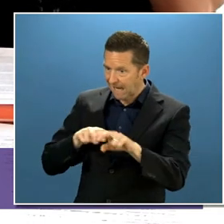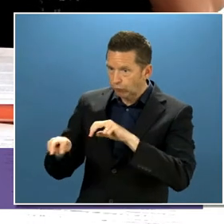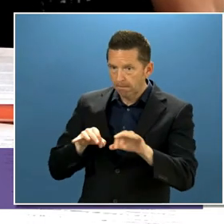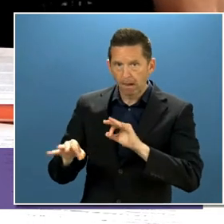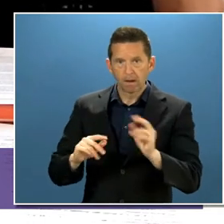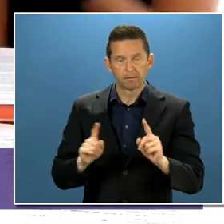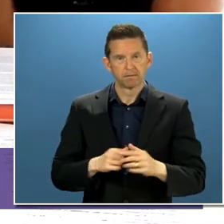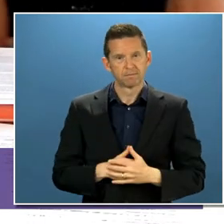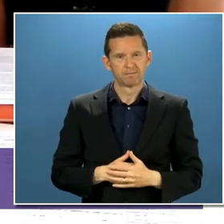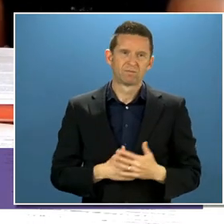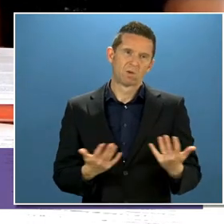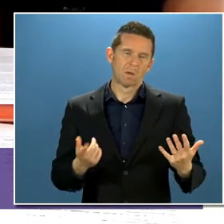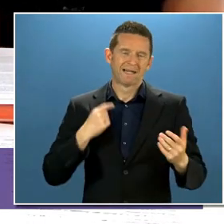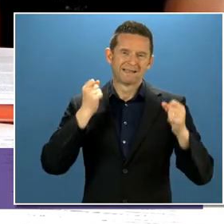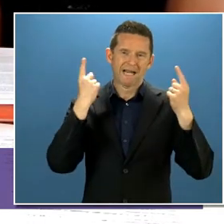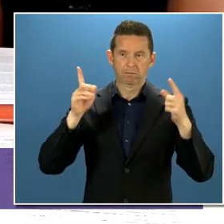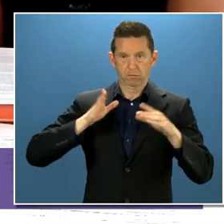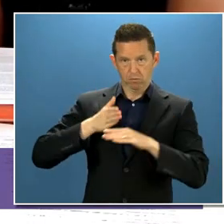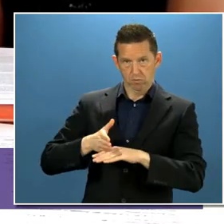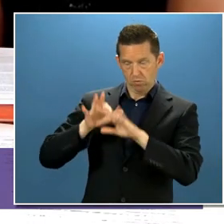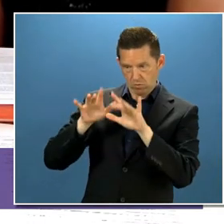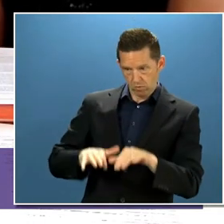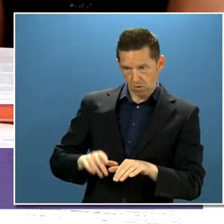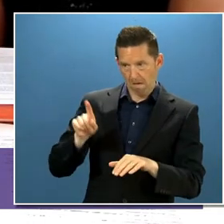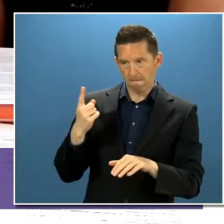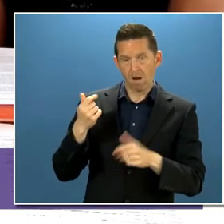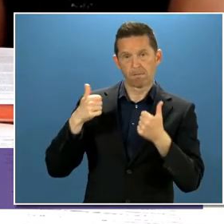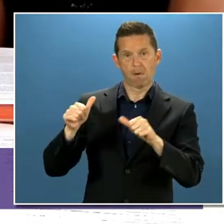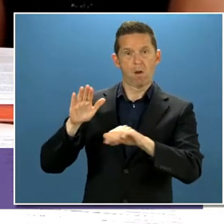It is one thing to draft, another to implement, and I know you've only been